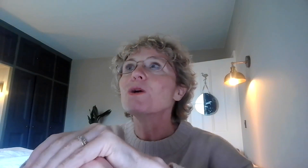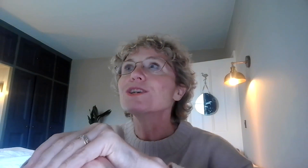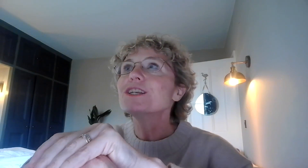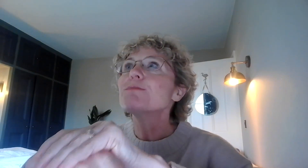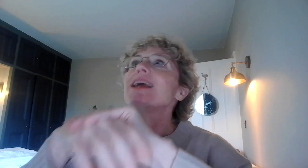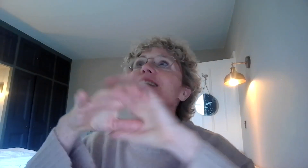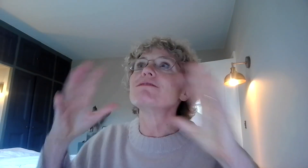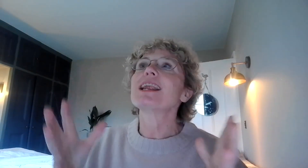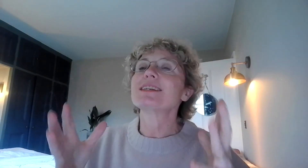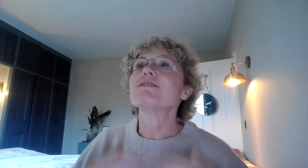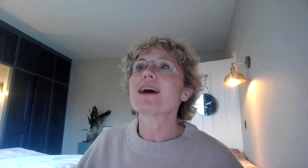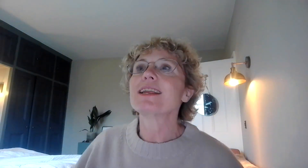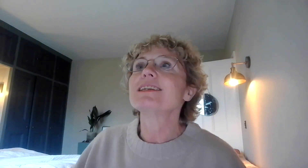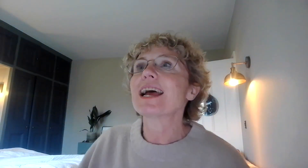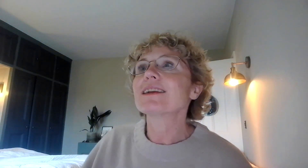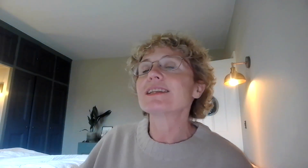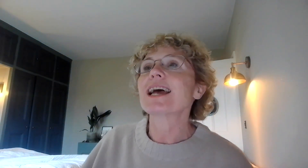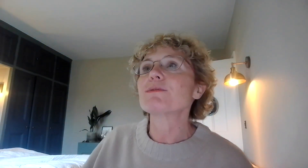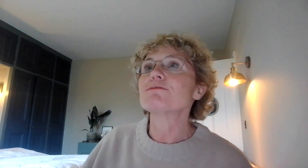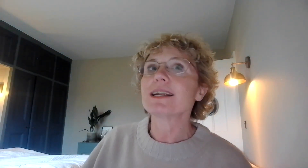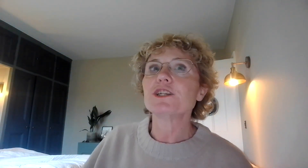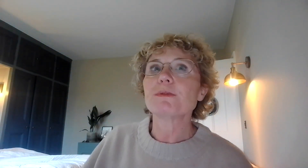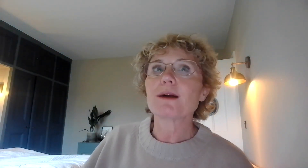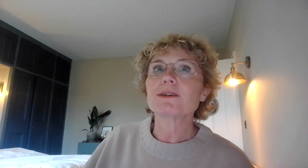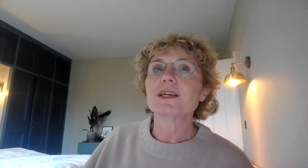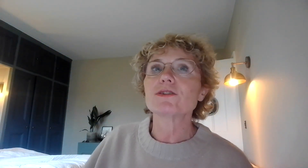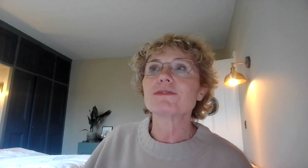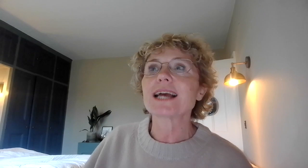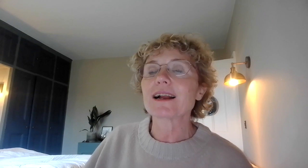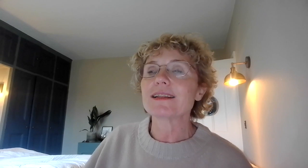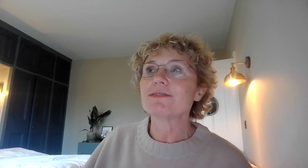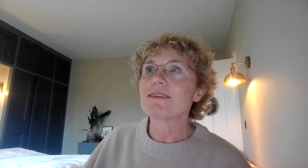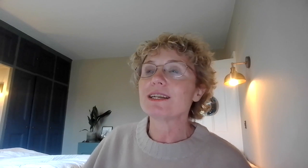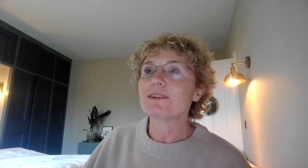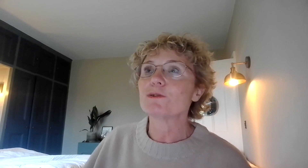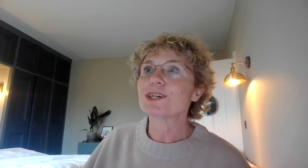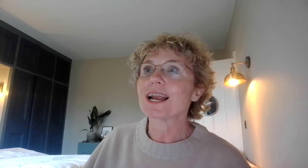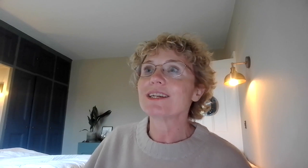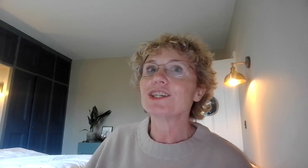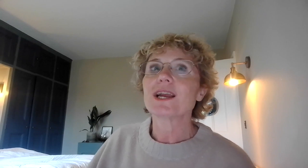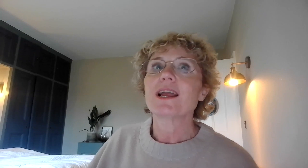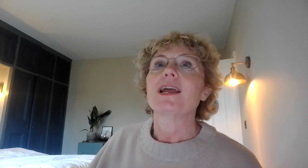was watching the space and realized that finally the tech was ready to be able to sort of tackle this very difficult challenge.